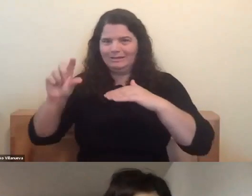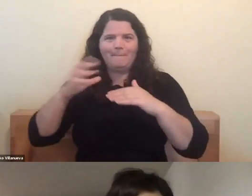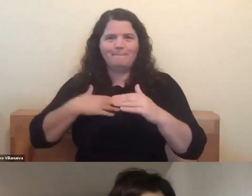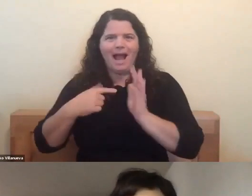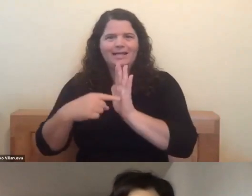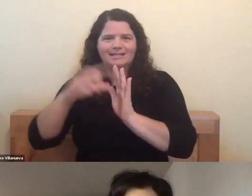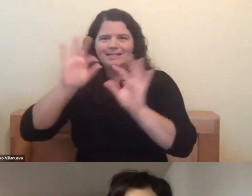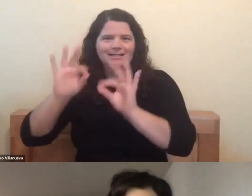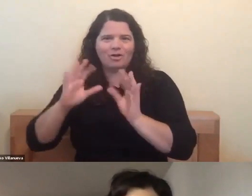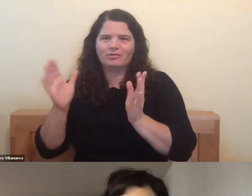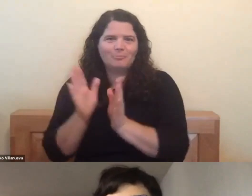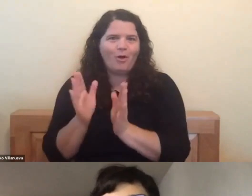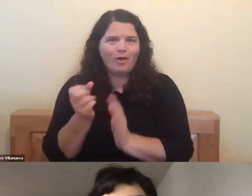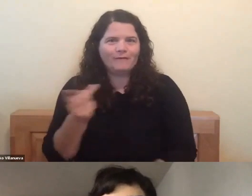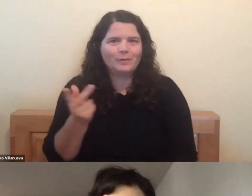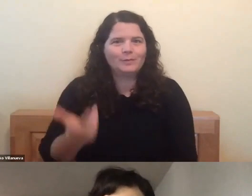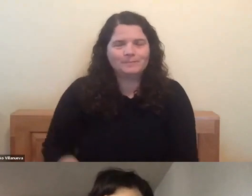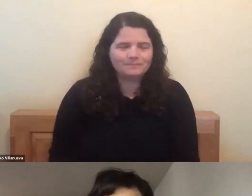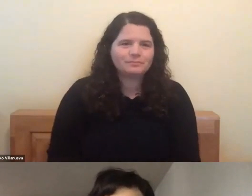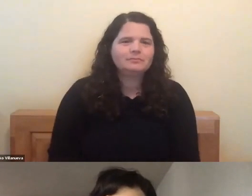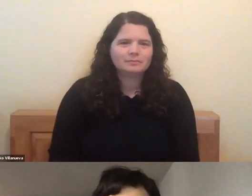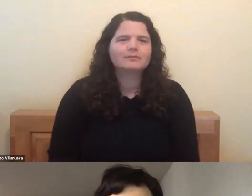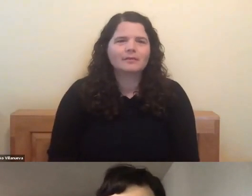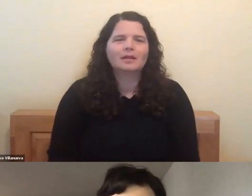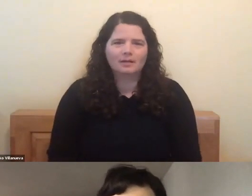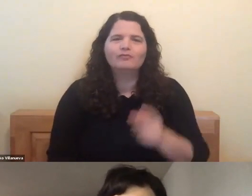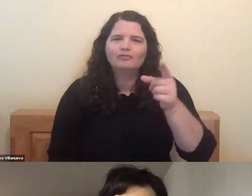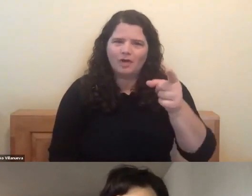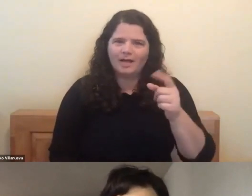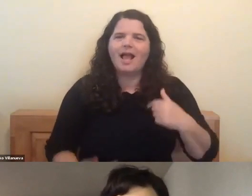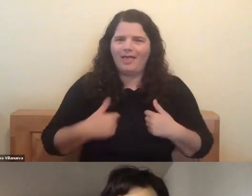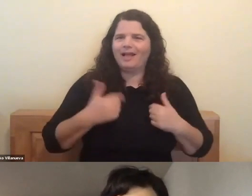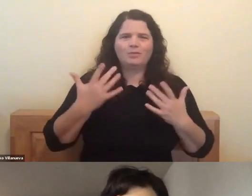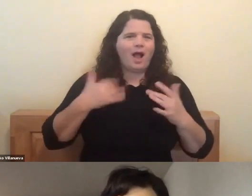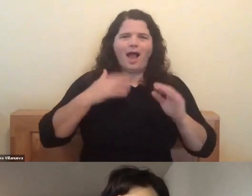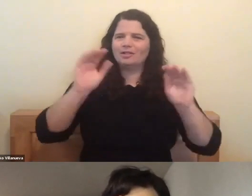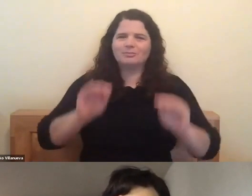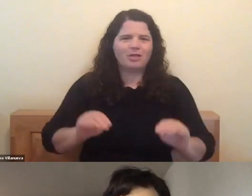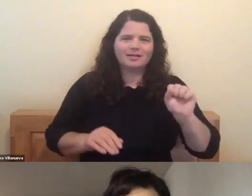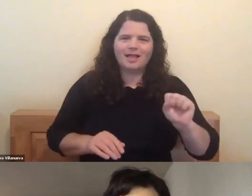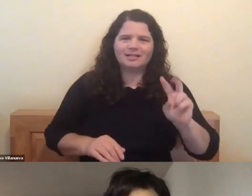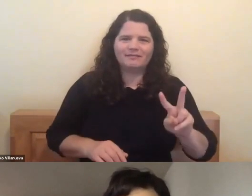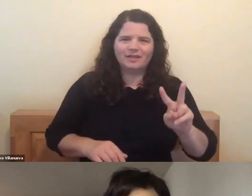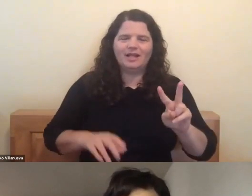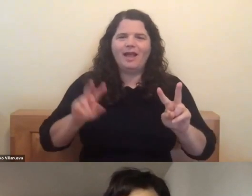Yeah, I agree. That's why here I had actually to cut subject and verb and verb and object because if i take svo together i almost don't put them